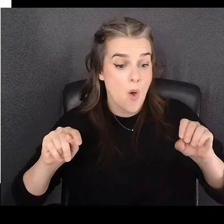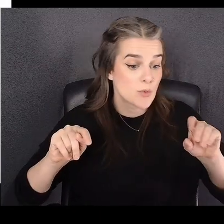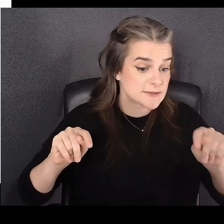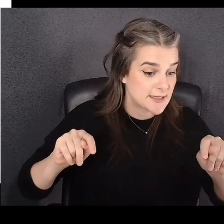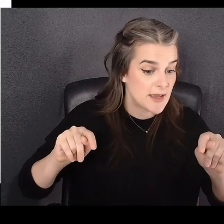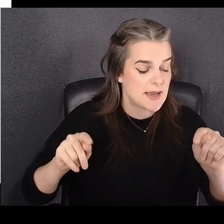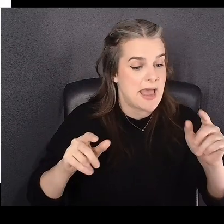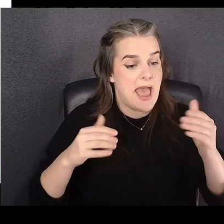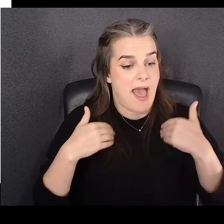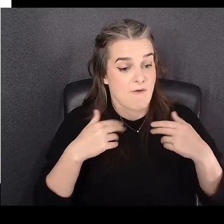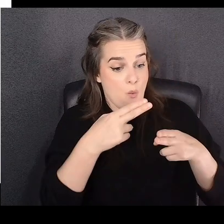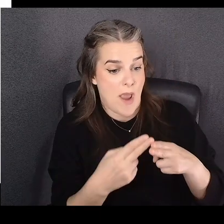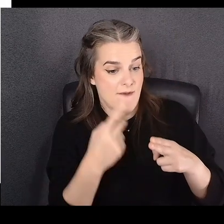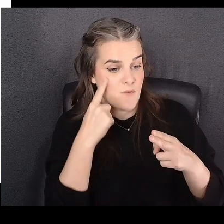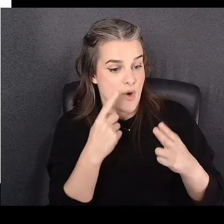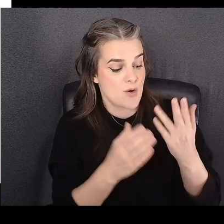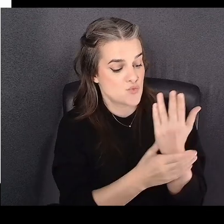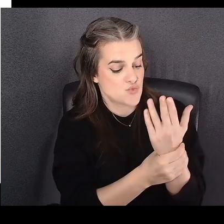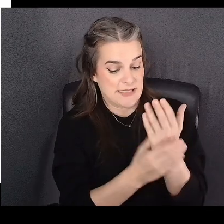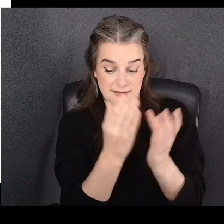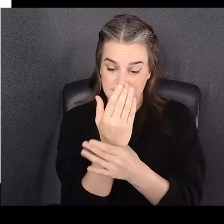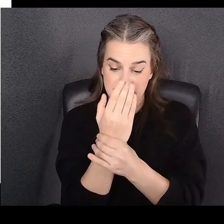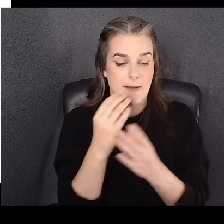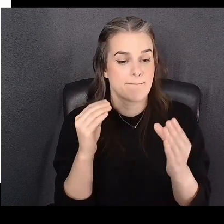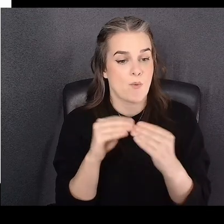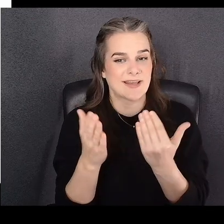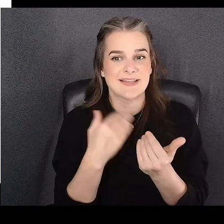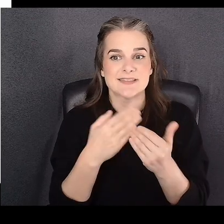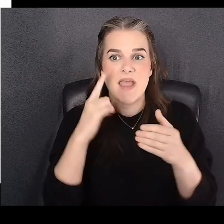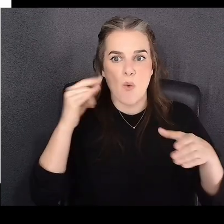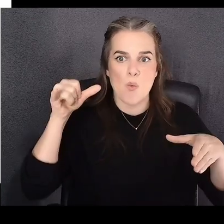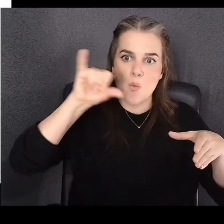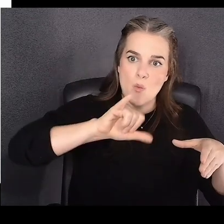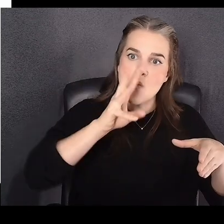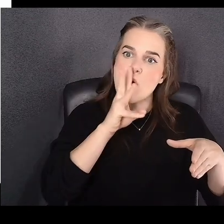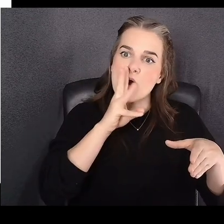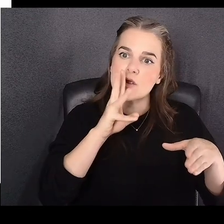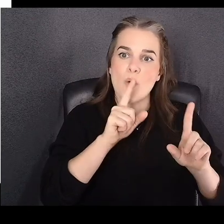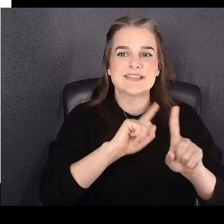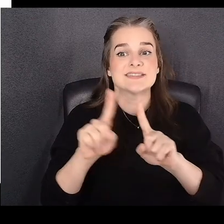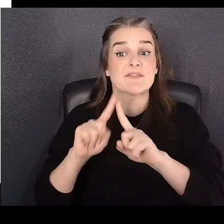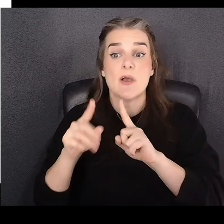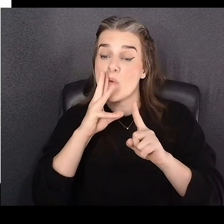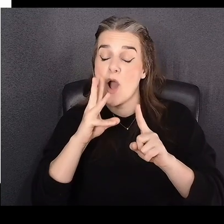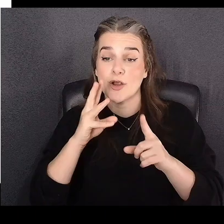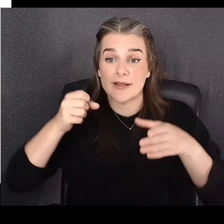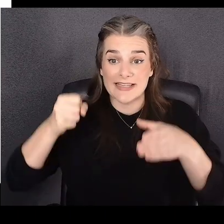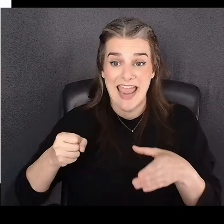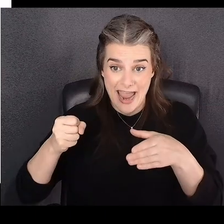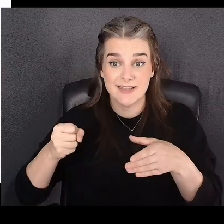or adapting different watering cans so that somebody could still engage in watering.